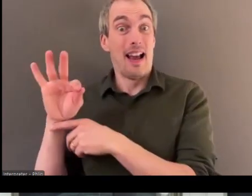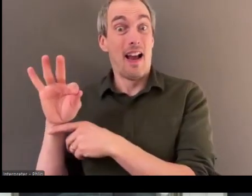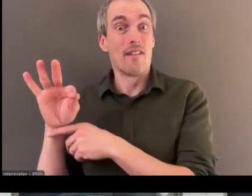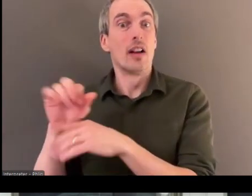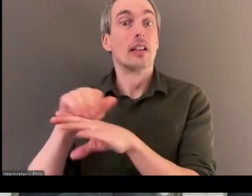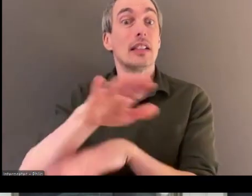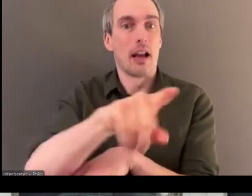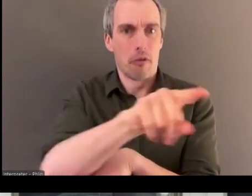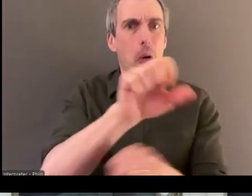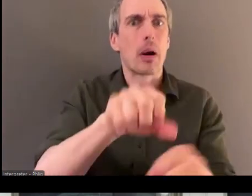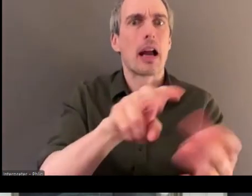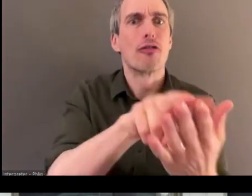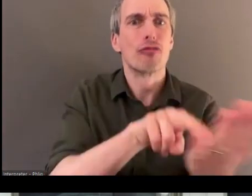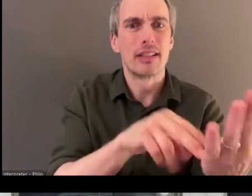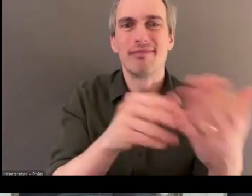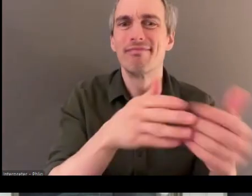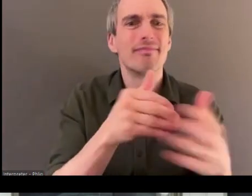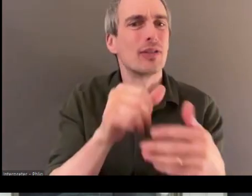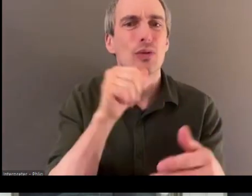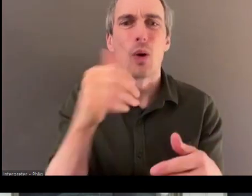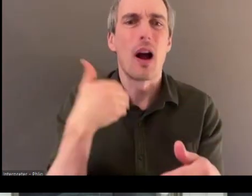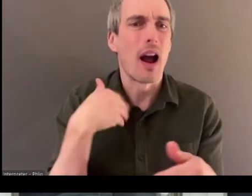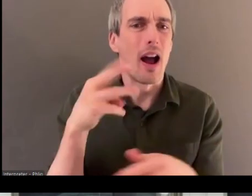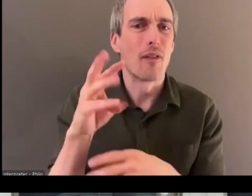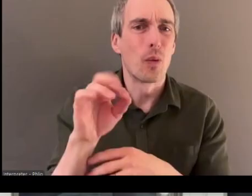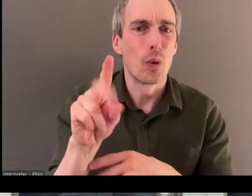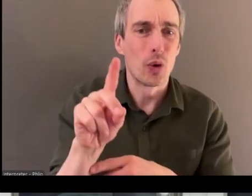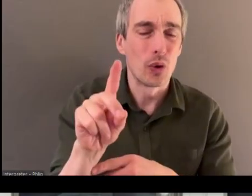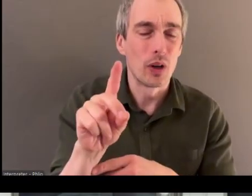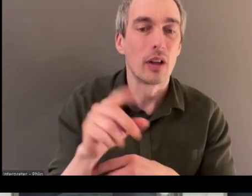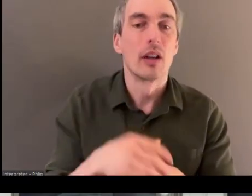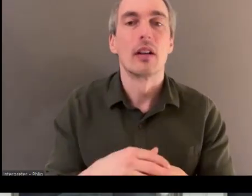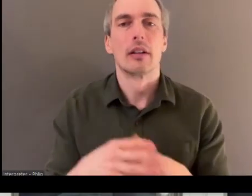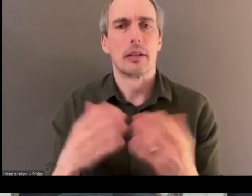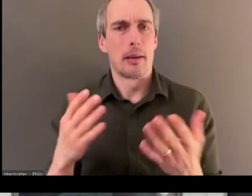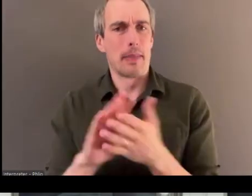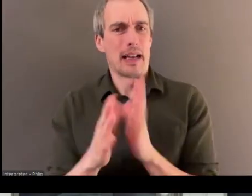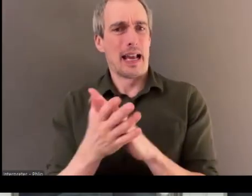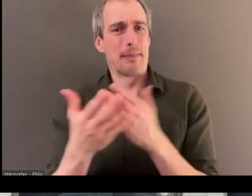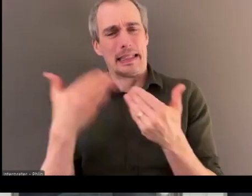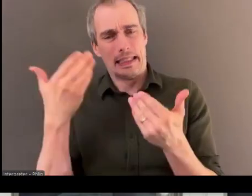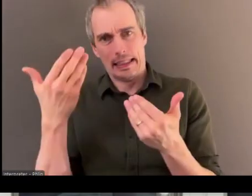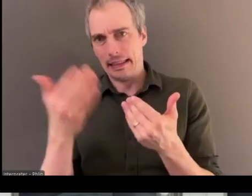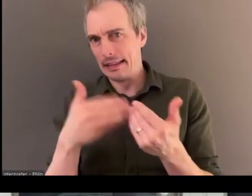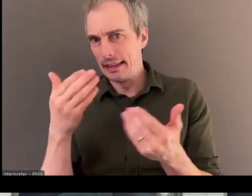And there are even open source libraries that made it even easier to manipulate and change PDFs.